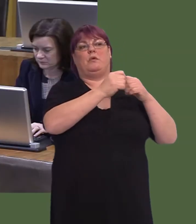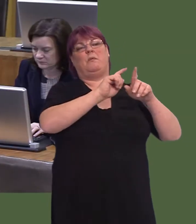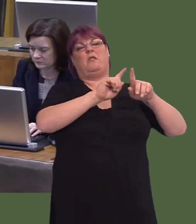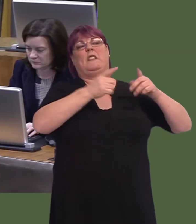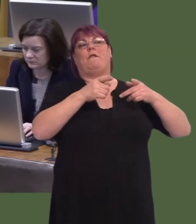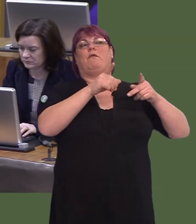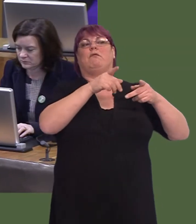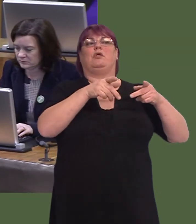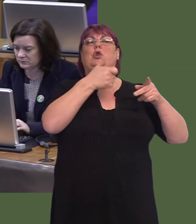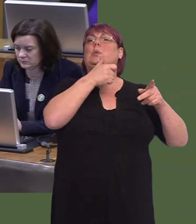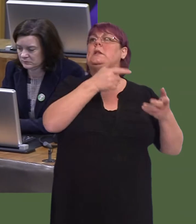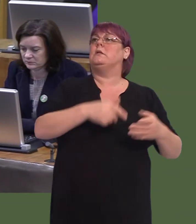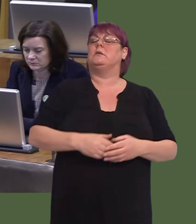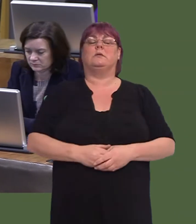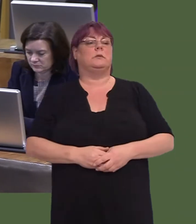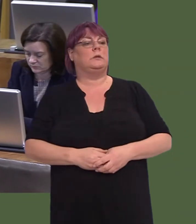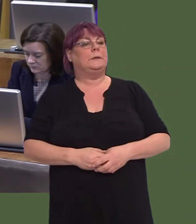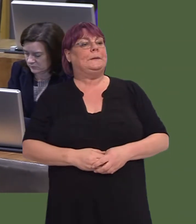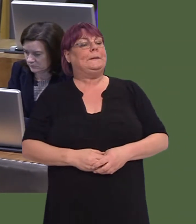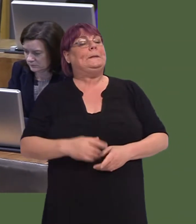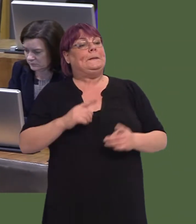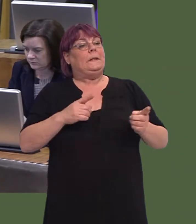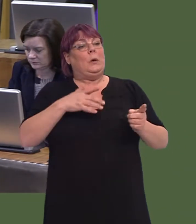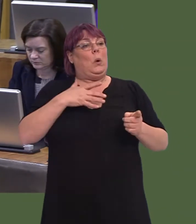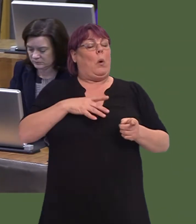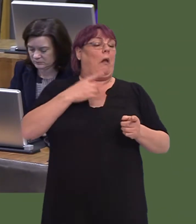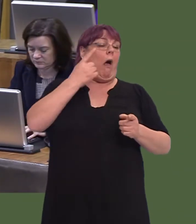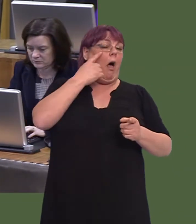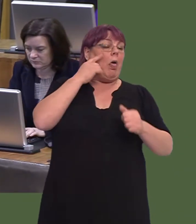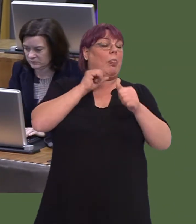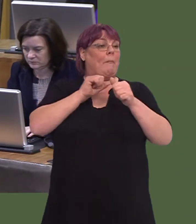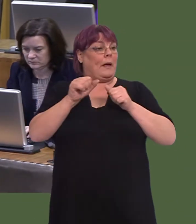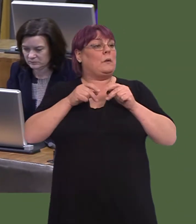We want to find the most effective way of doing it in order to make sure that our pubs